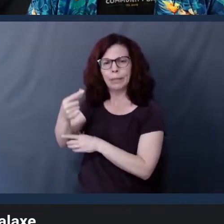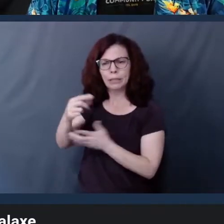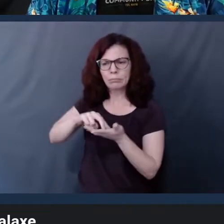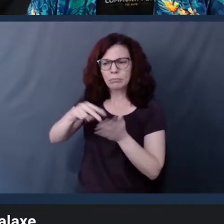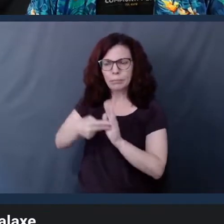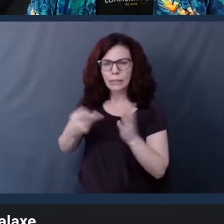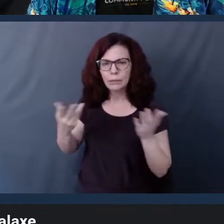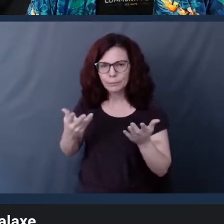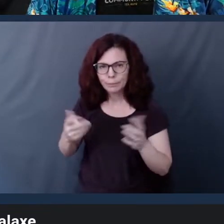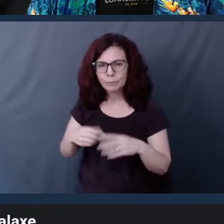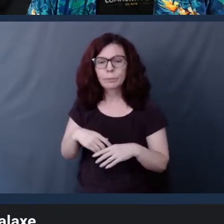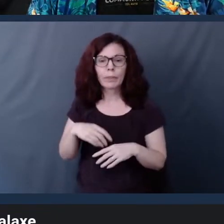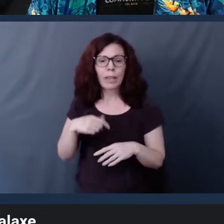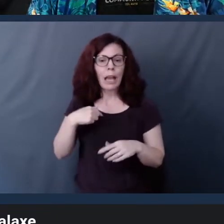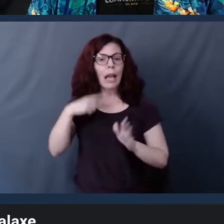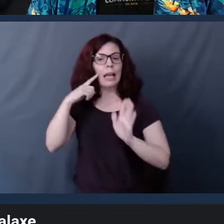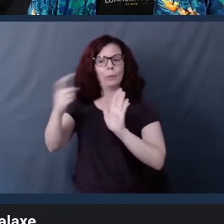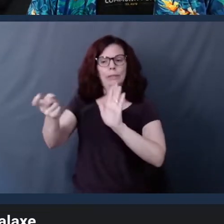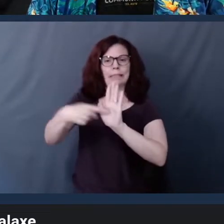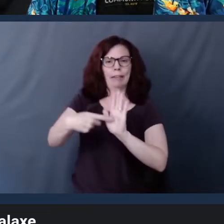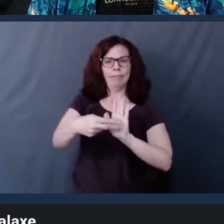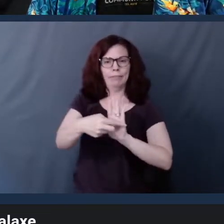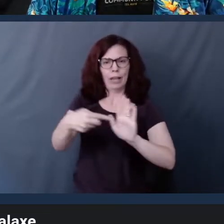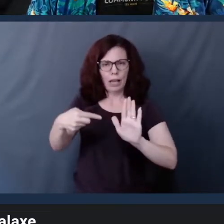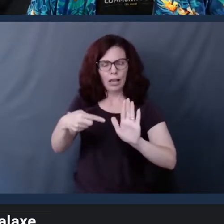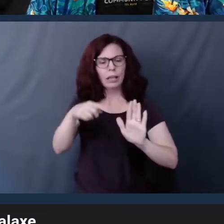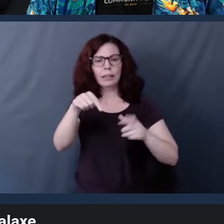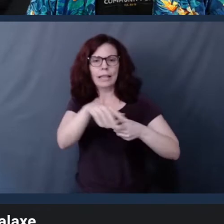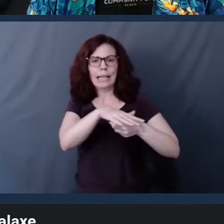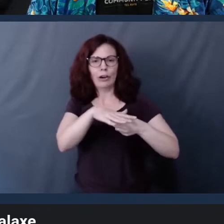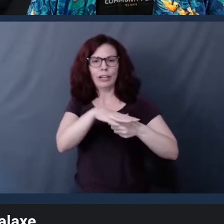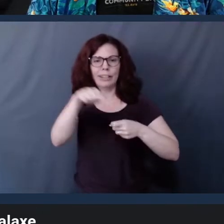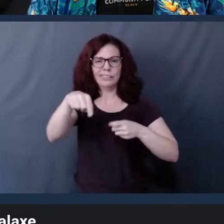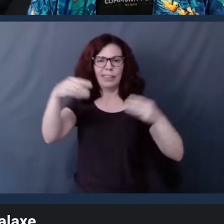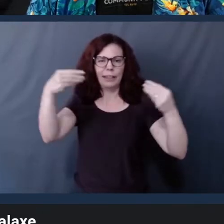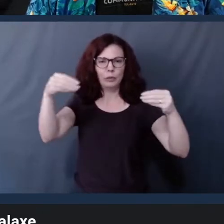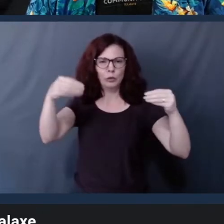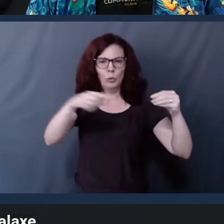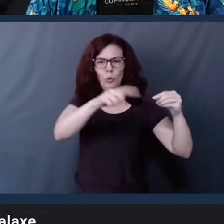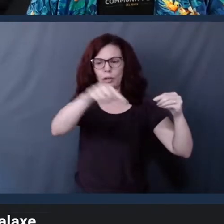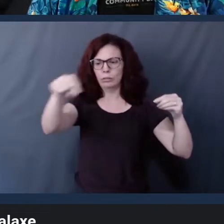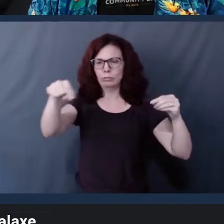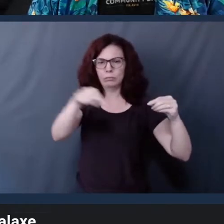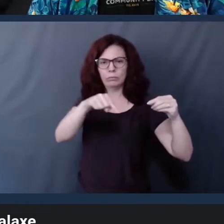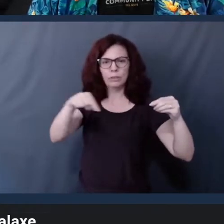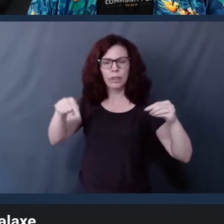is identifying what are the areas in the store where a lot of customers are going.